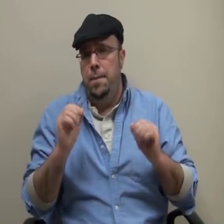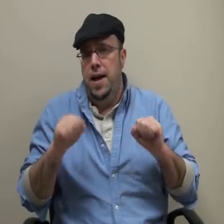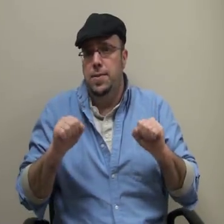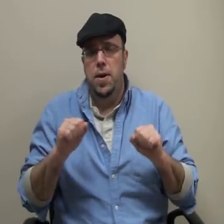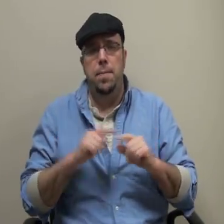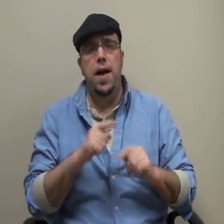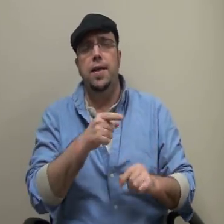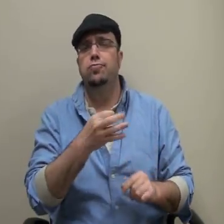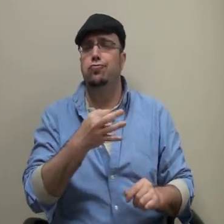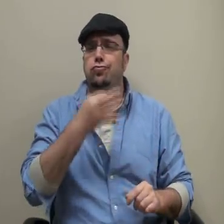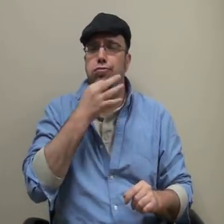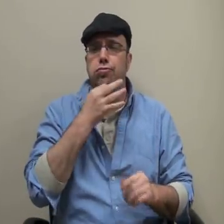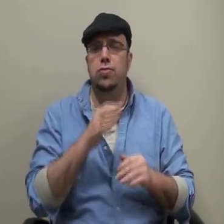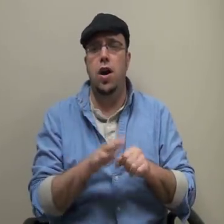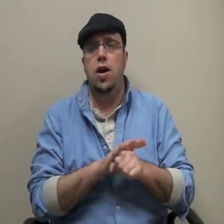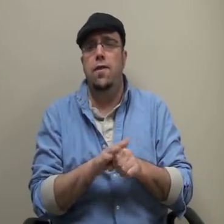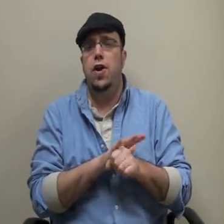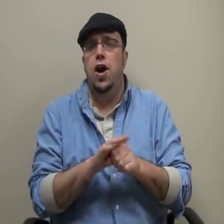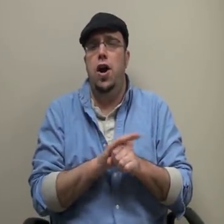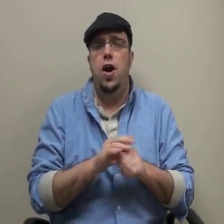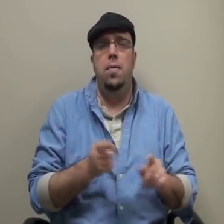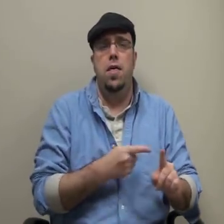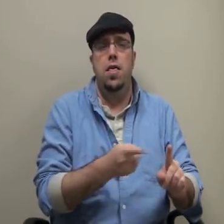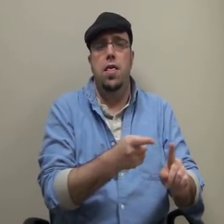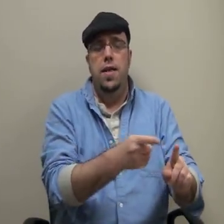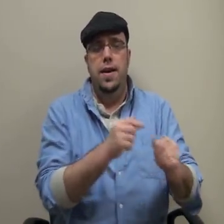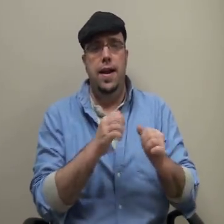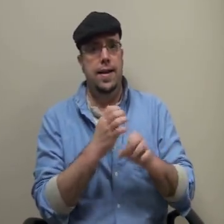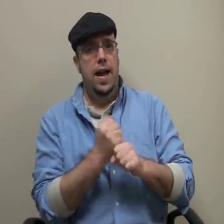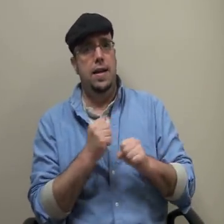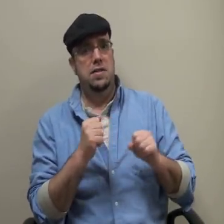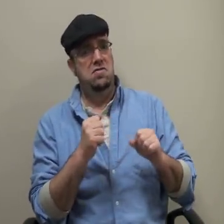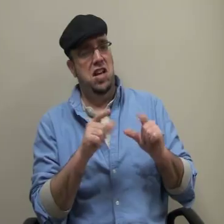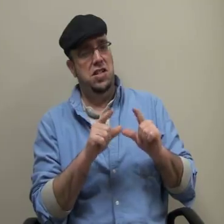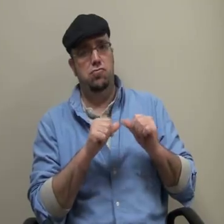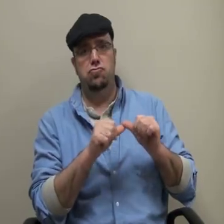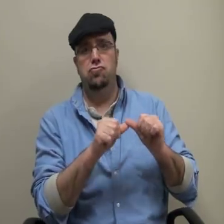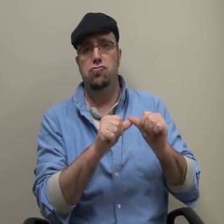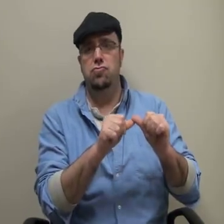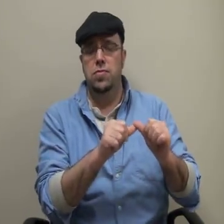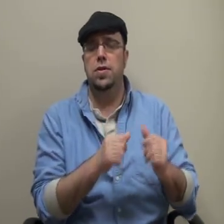Truckers are experts at covering their hearing loss up in order to keep their licenses.